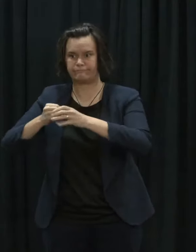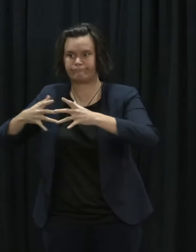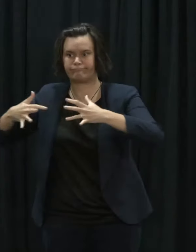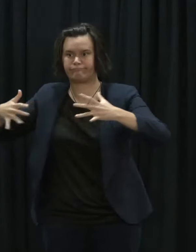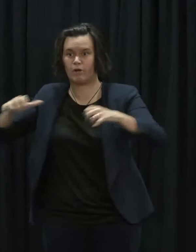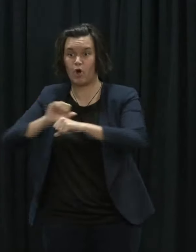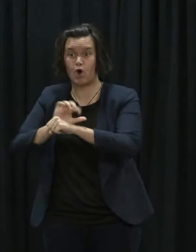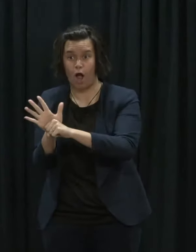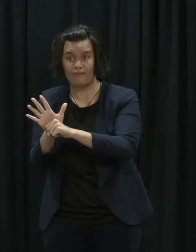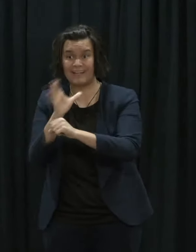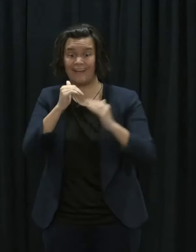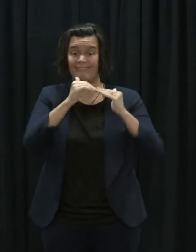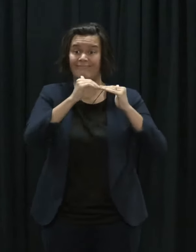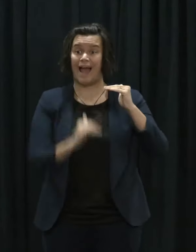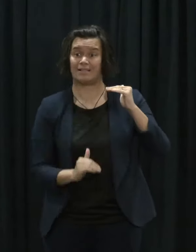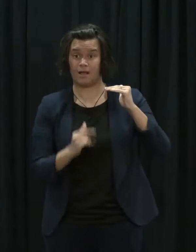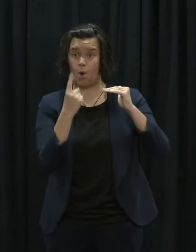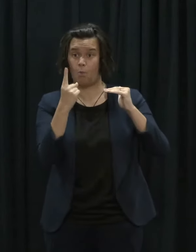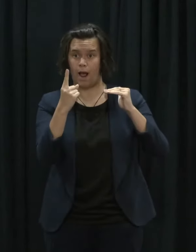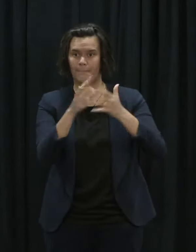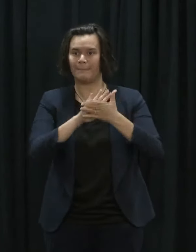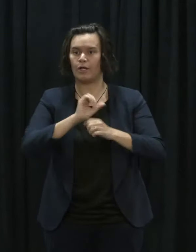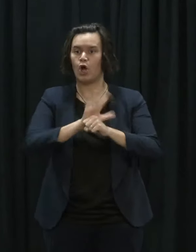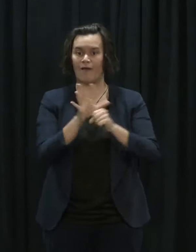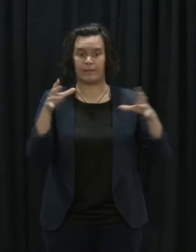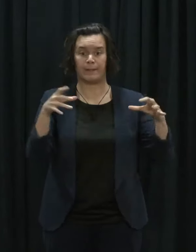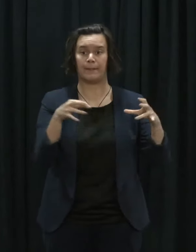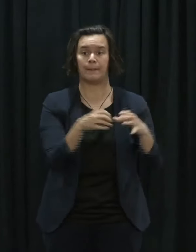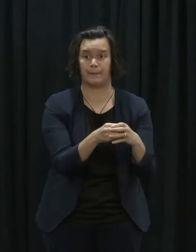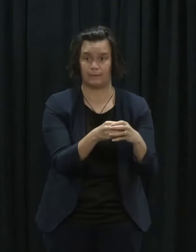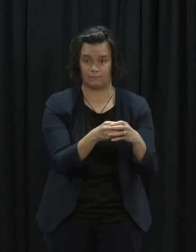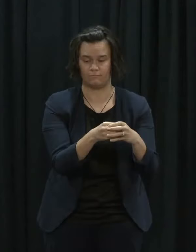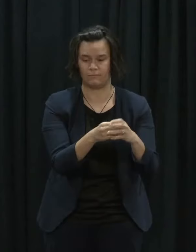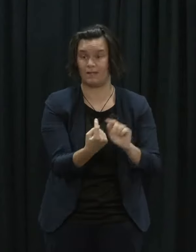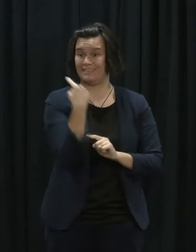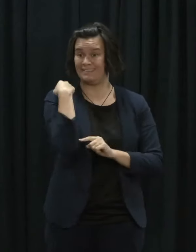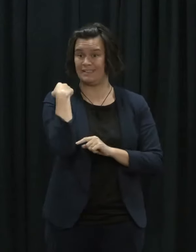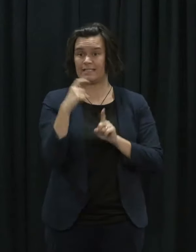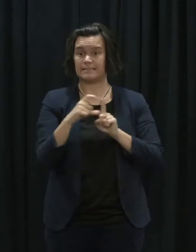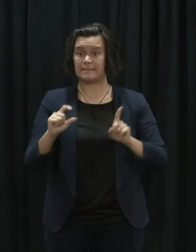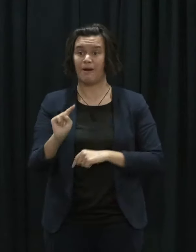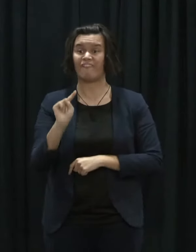The R-value which is indicative of the pace of spread slowed to